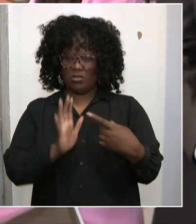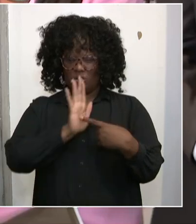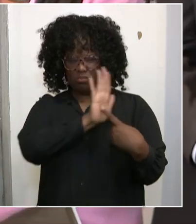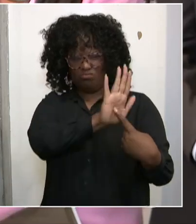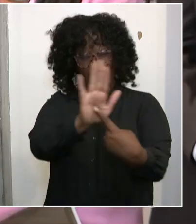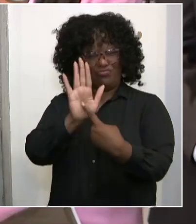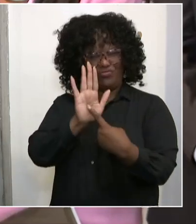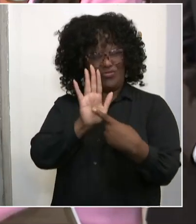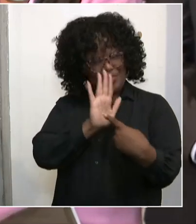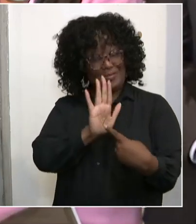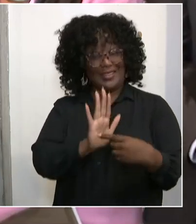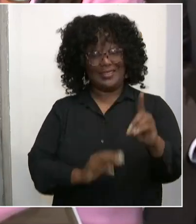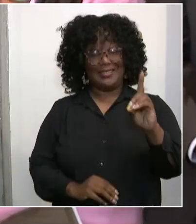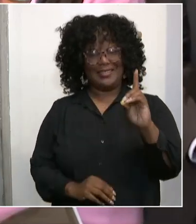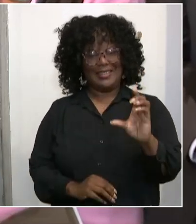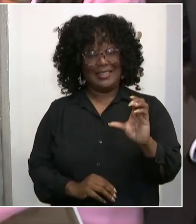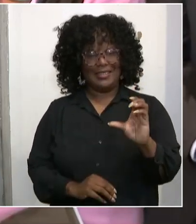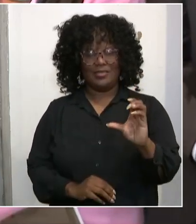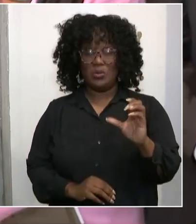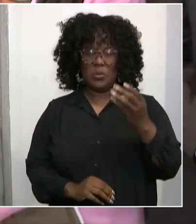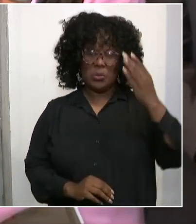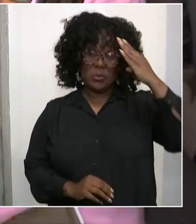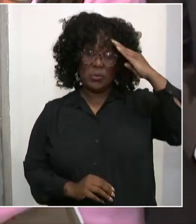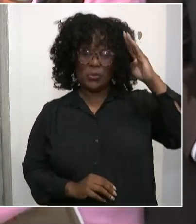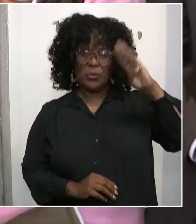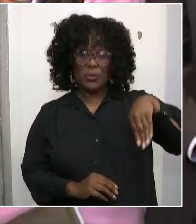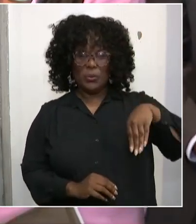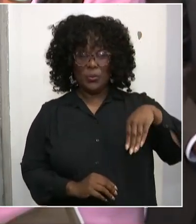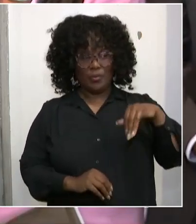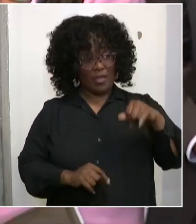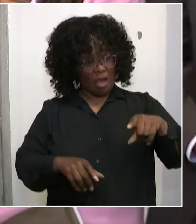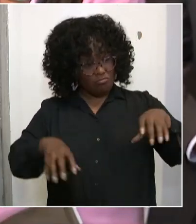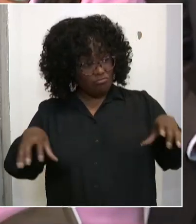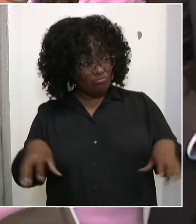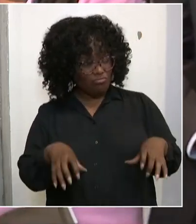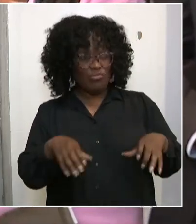and we know we're going to do an amazing job over the next couple of weeks. So Madam Mayor, thank you for this opportunity.